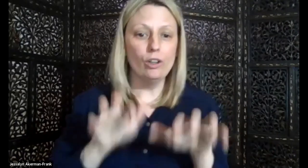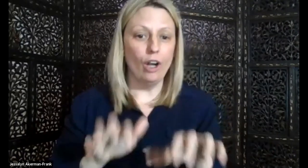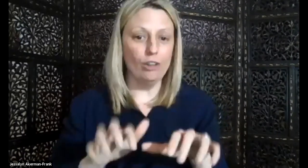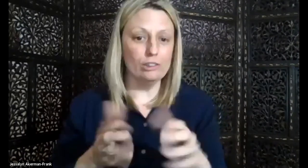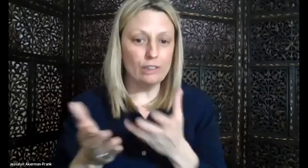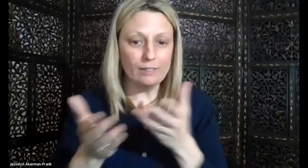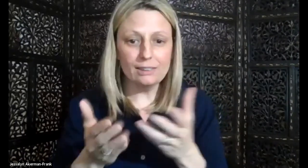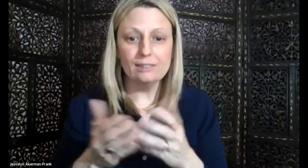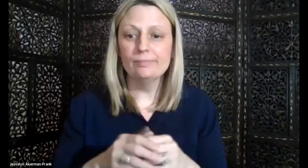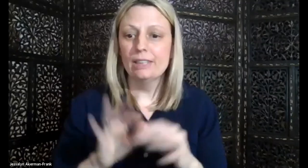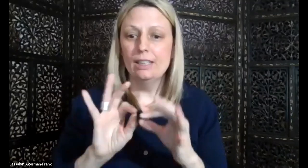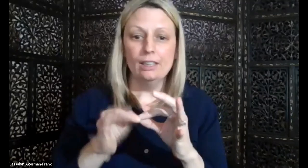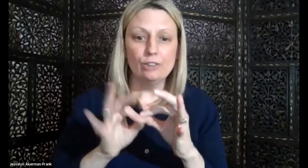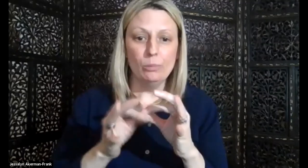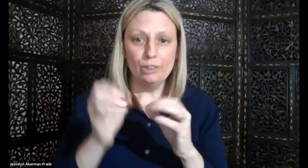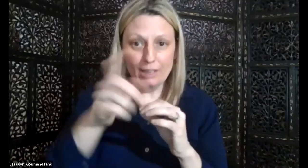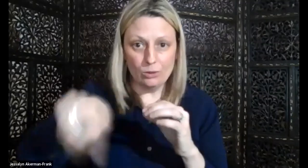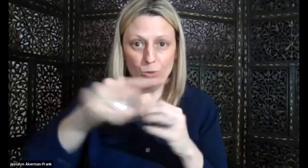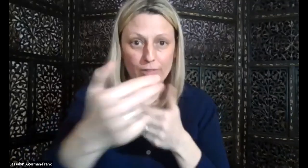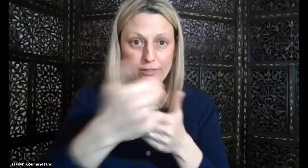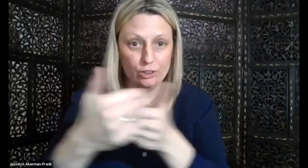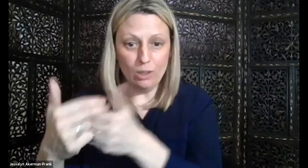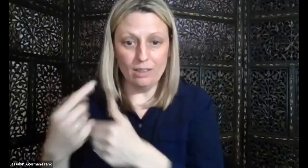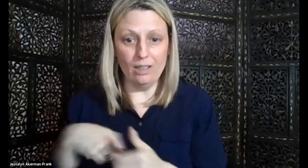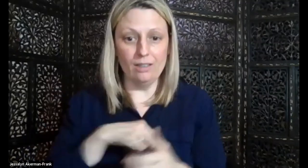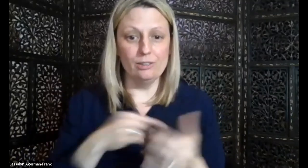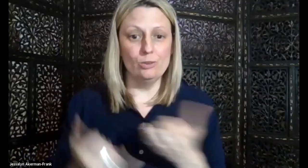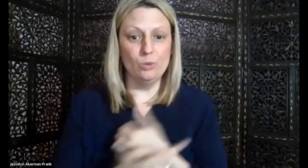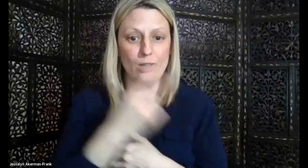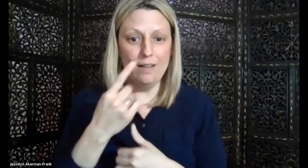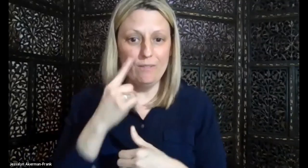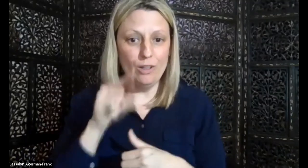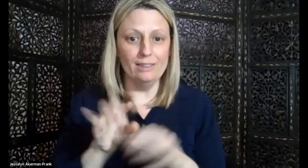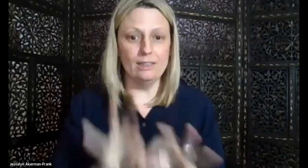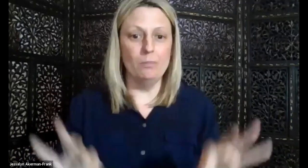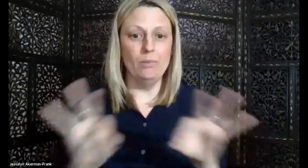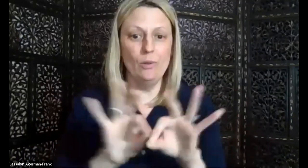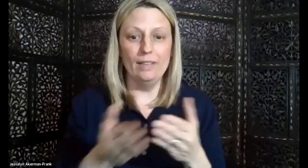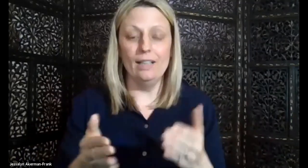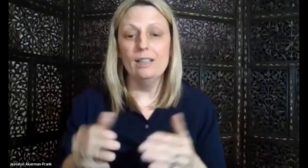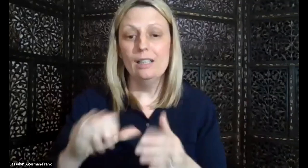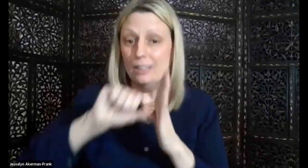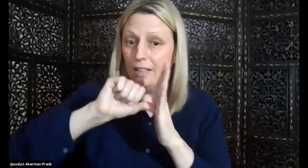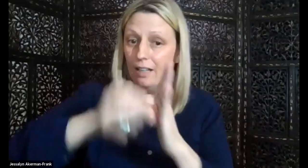connecting you with one of our contractors to fill out your form today. If there's anything else, we want to say thank you so